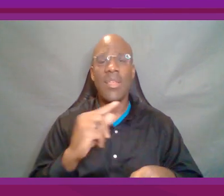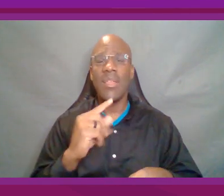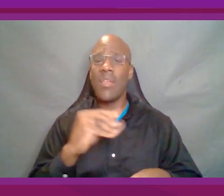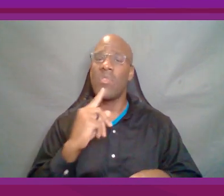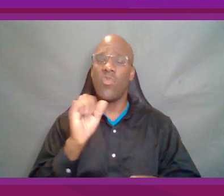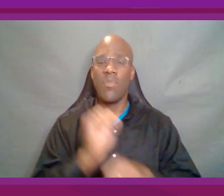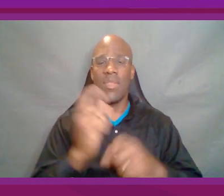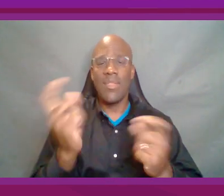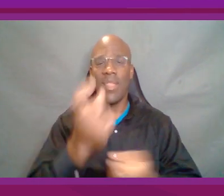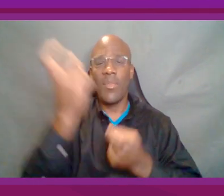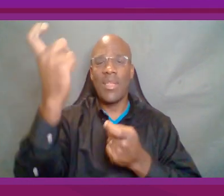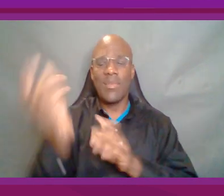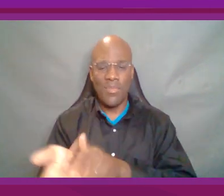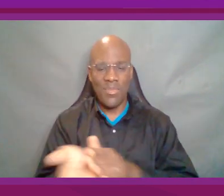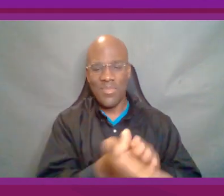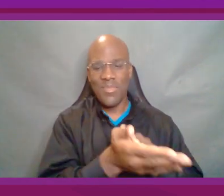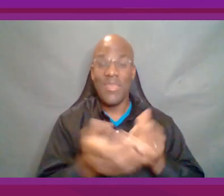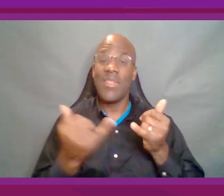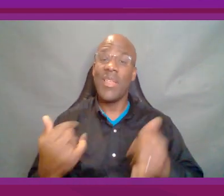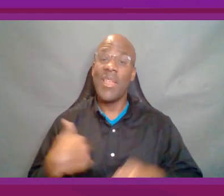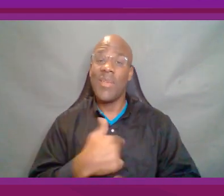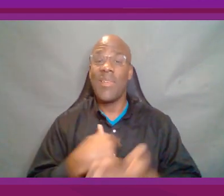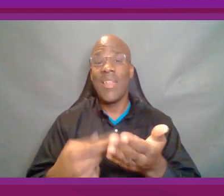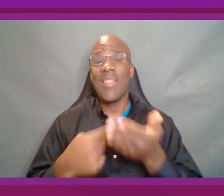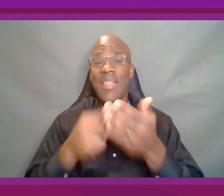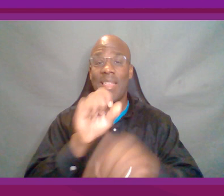On today's episode we're discussing employment with an outstanding group of